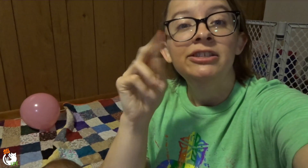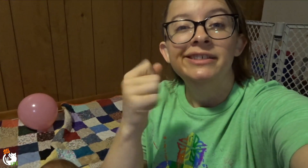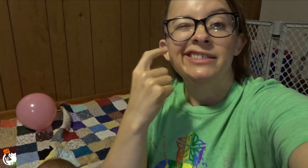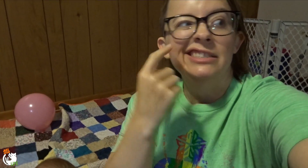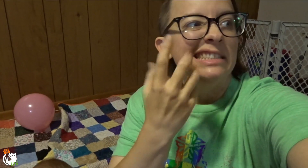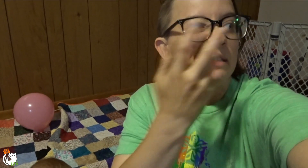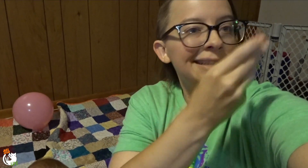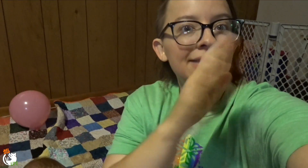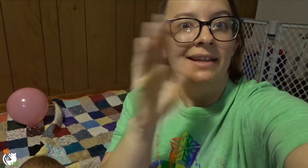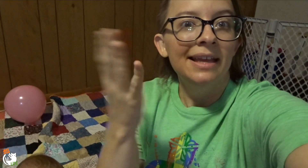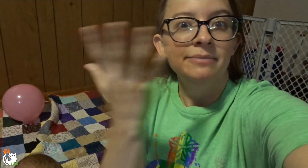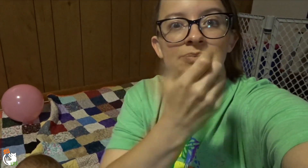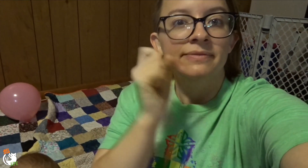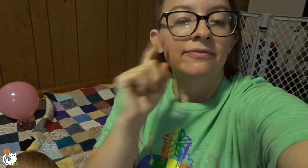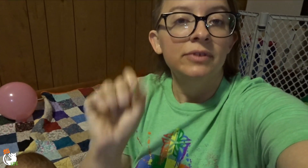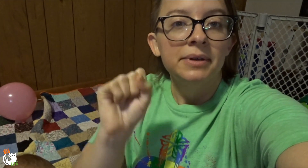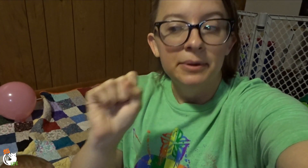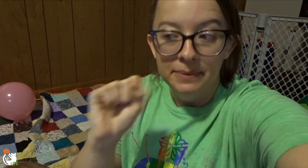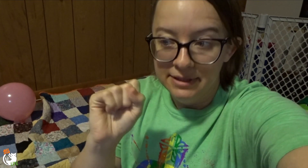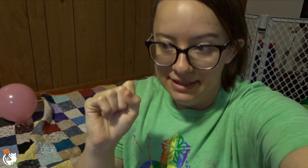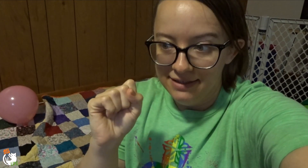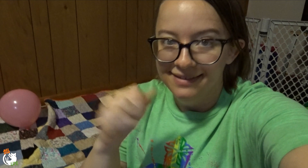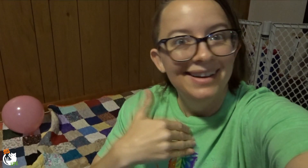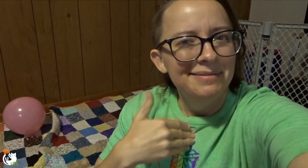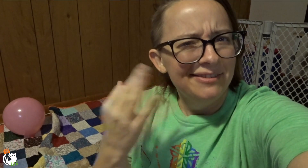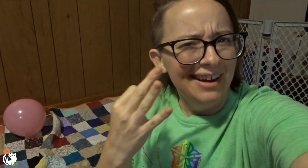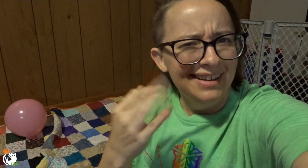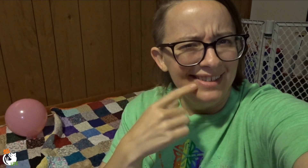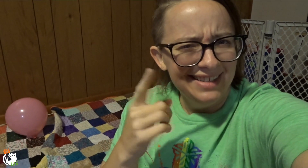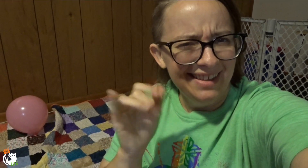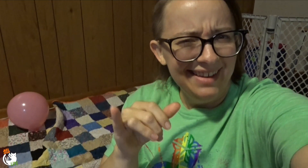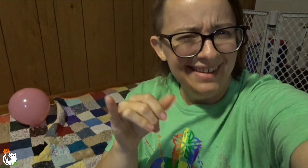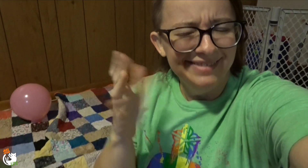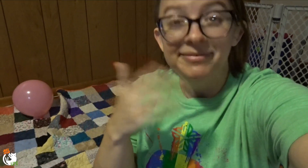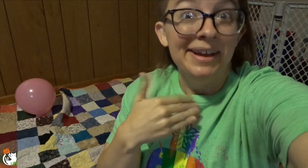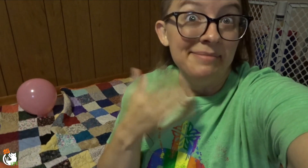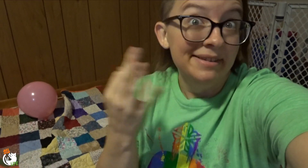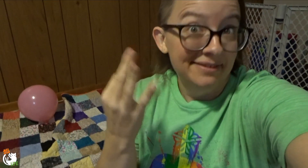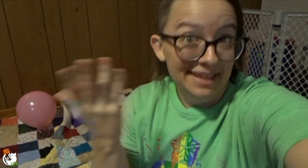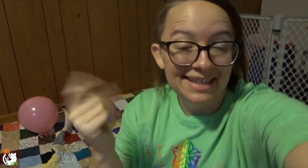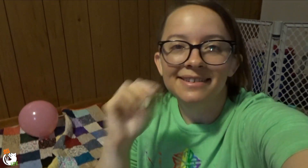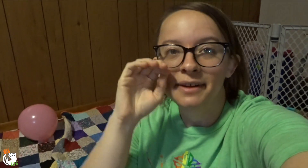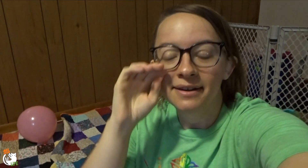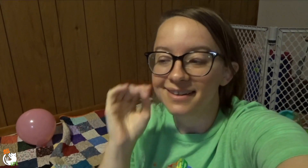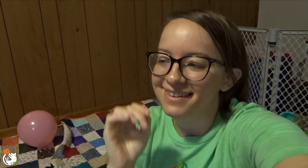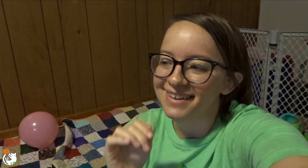Today, Jenna just left for work. Well, happy Friday. Did I say that? Well, happy Friday.